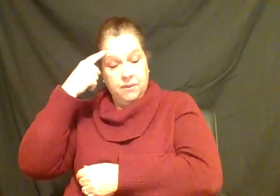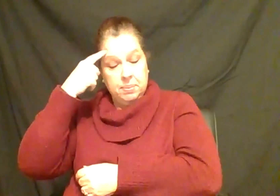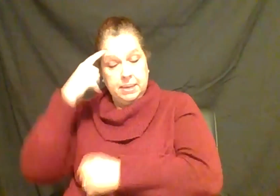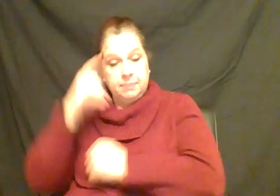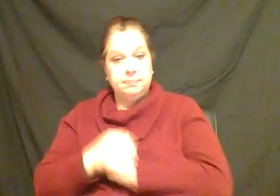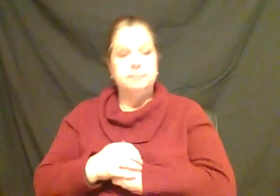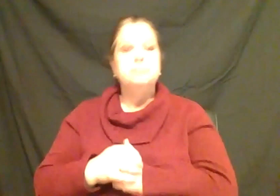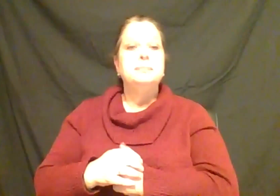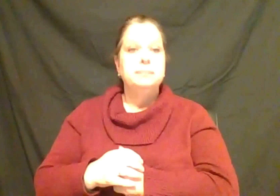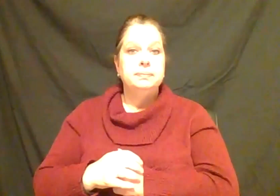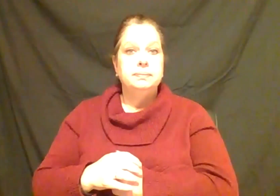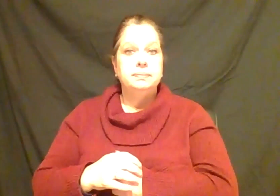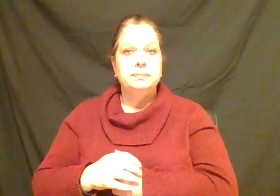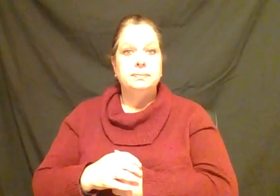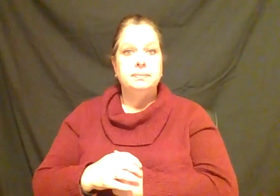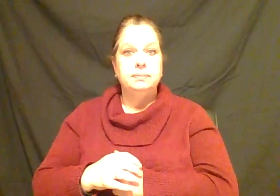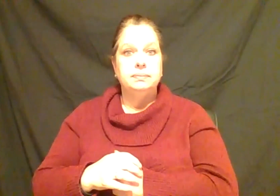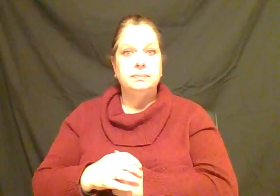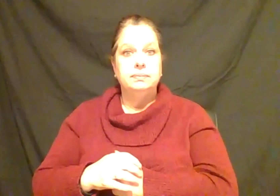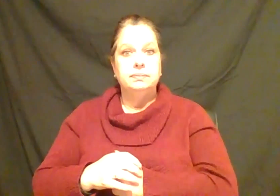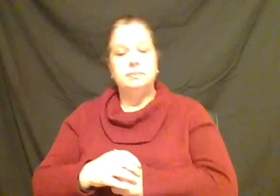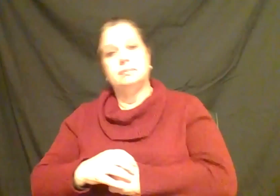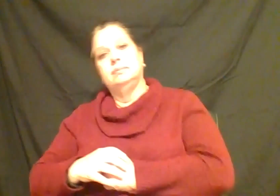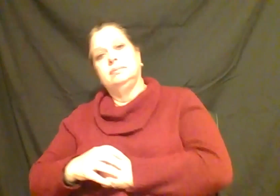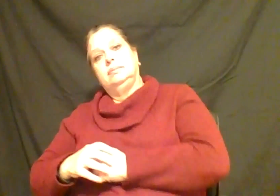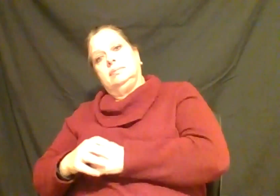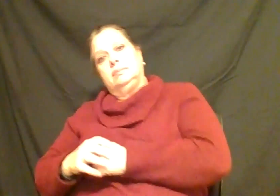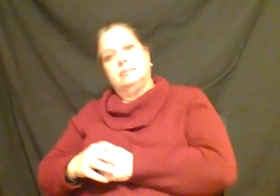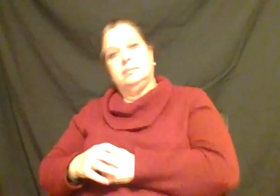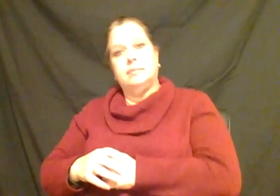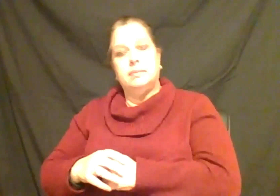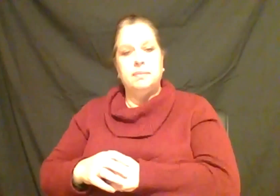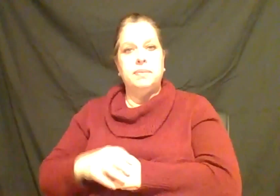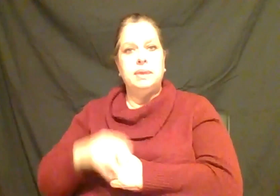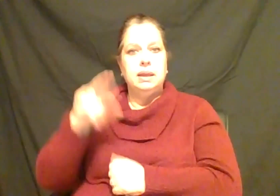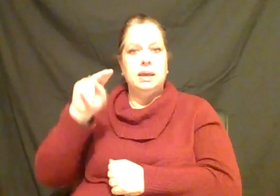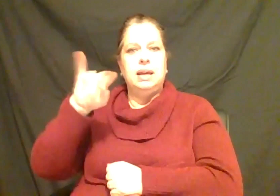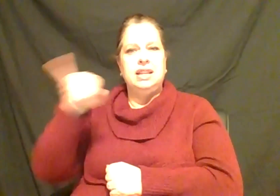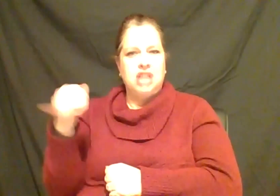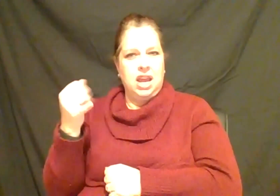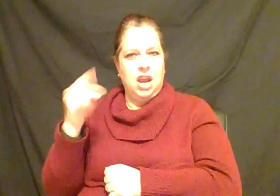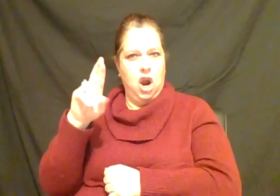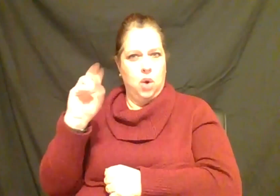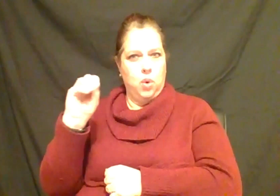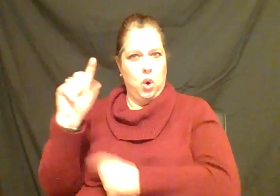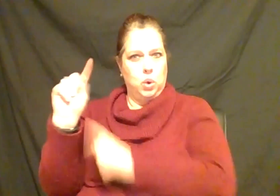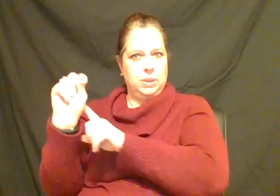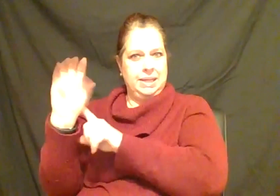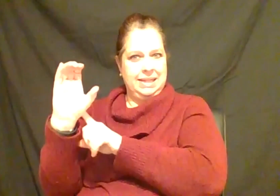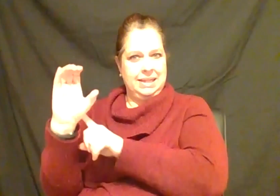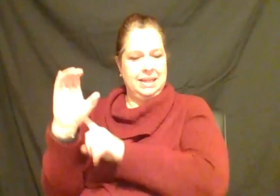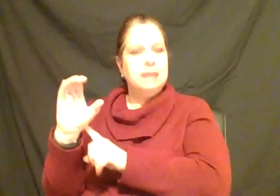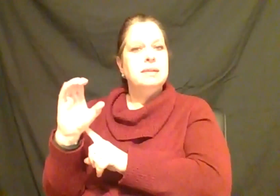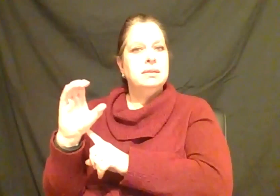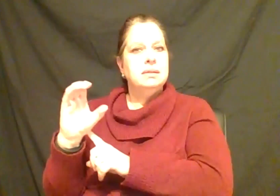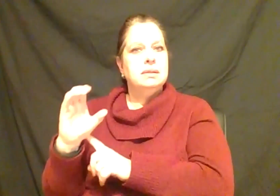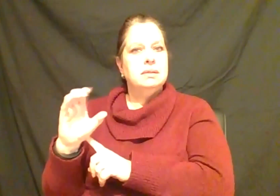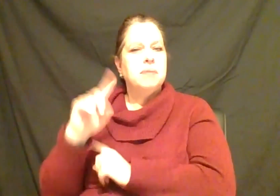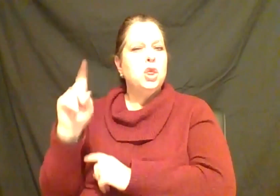awesome and the final question um is regard to njrotc and they the question is the the